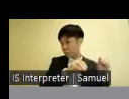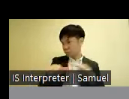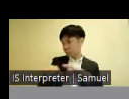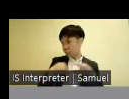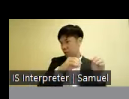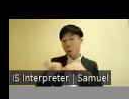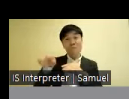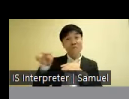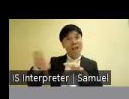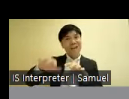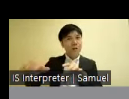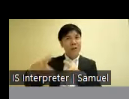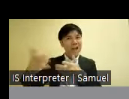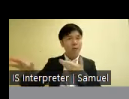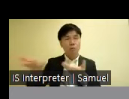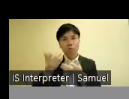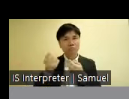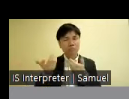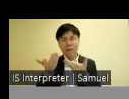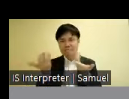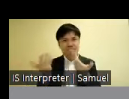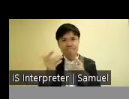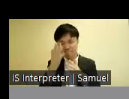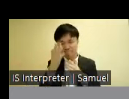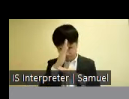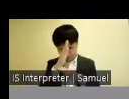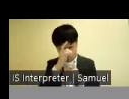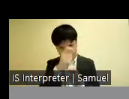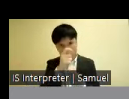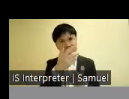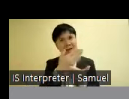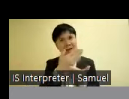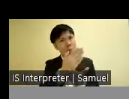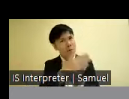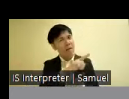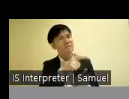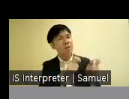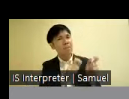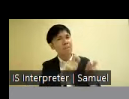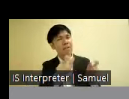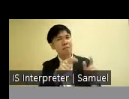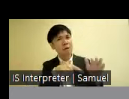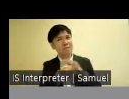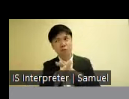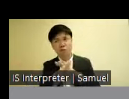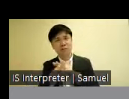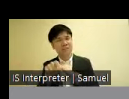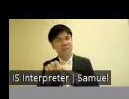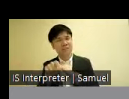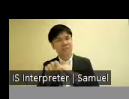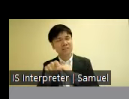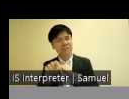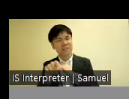But, understand, we see a lack of consequences, or tangible consequences, right?